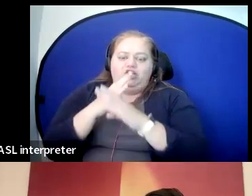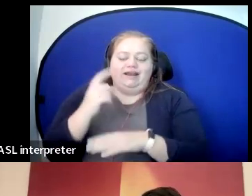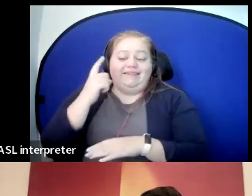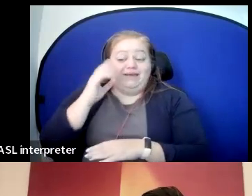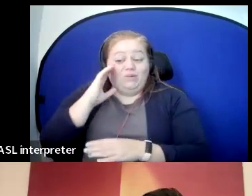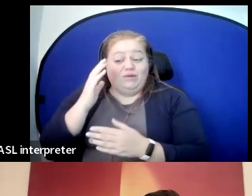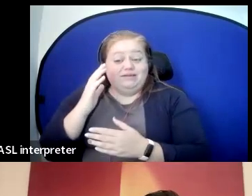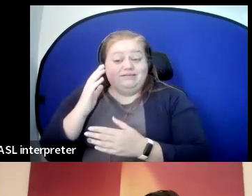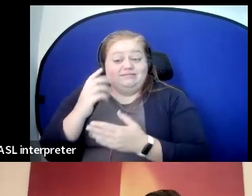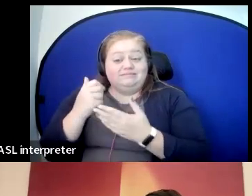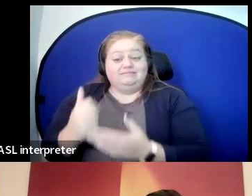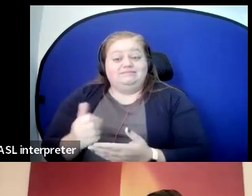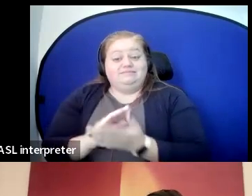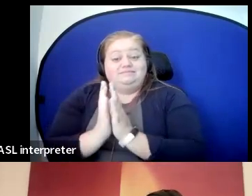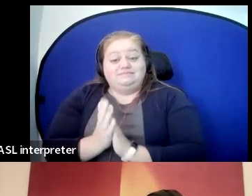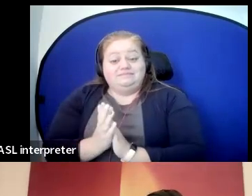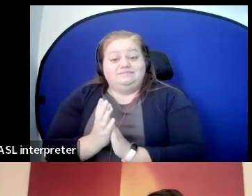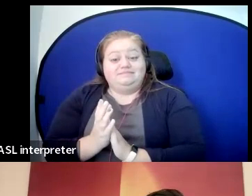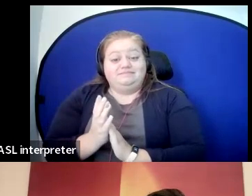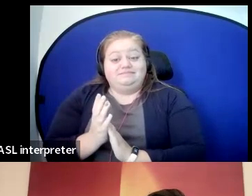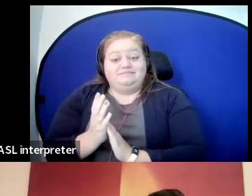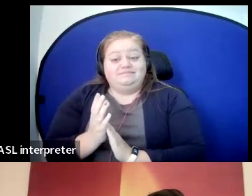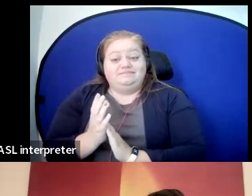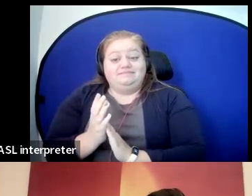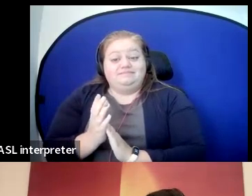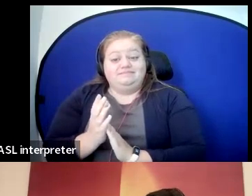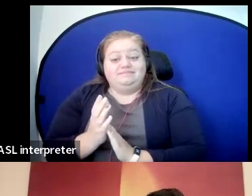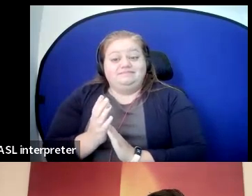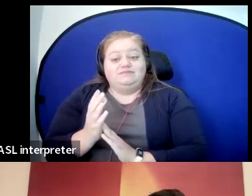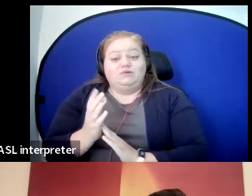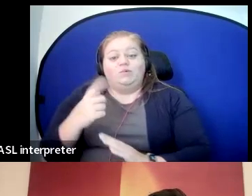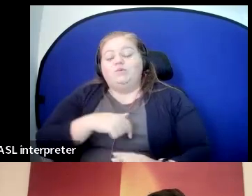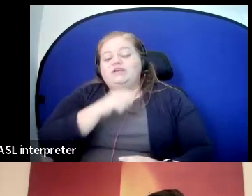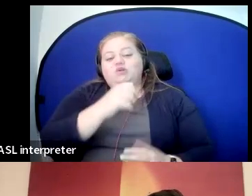like we don't earn through just accessing these tools